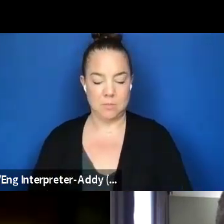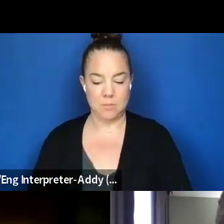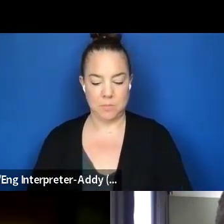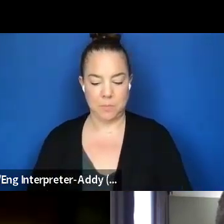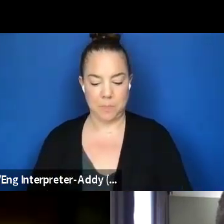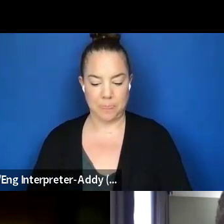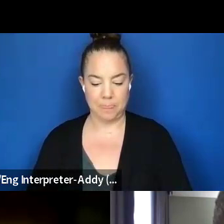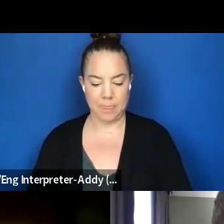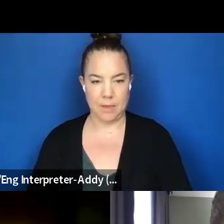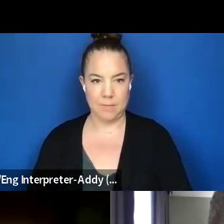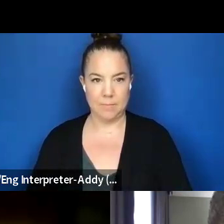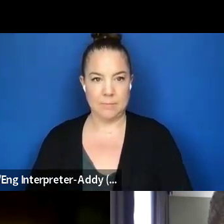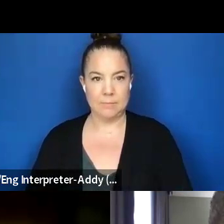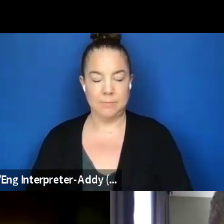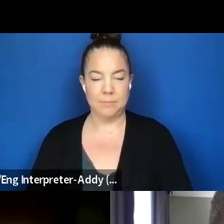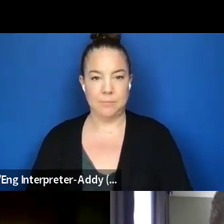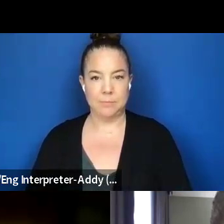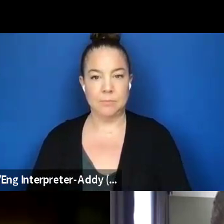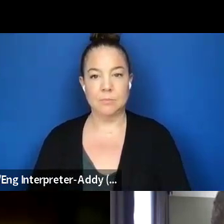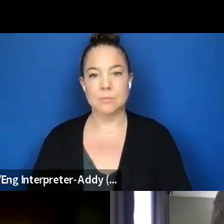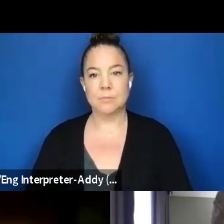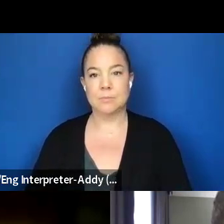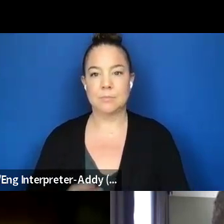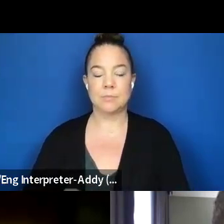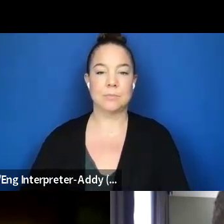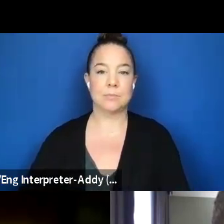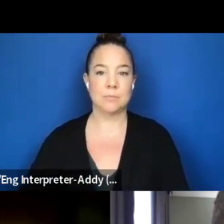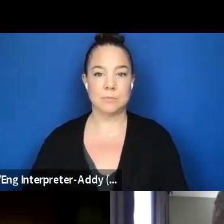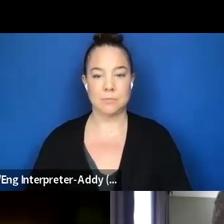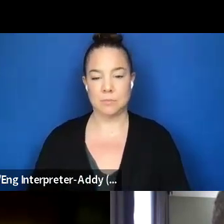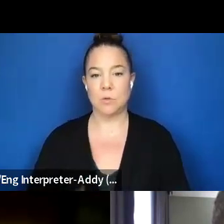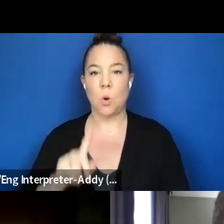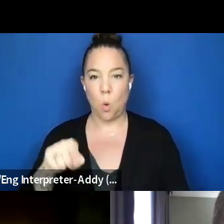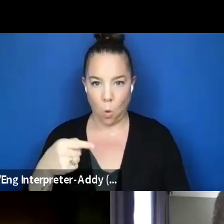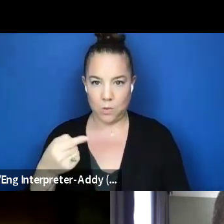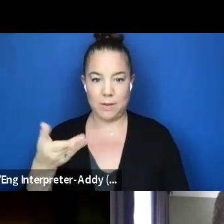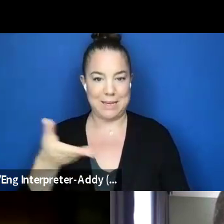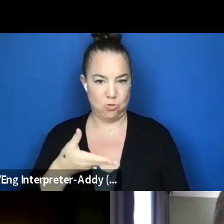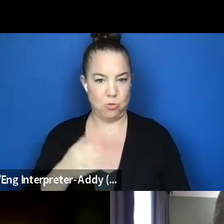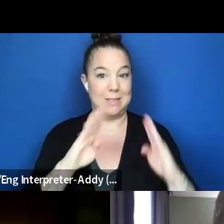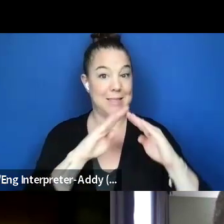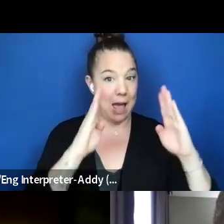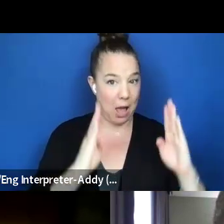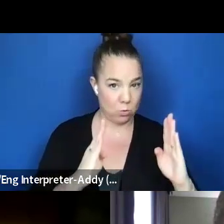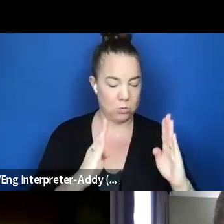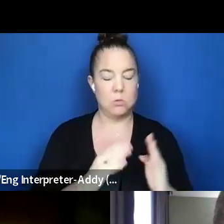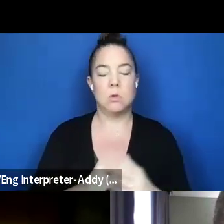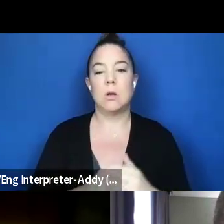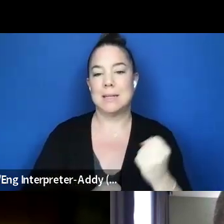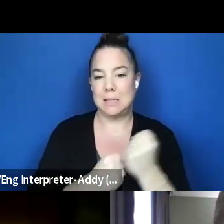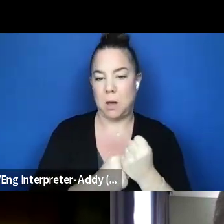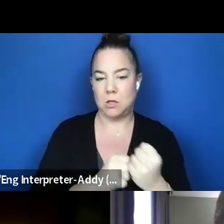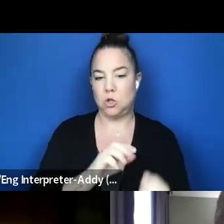Adeleigh Belyeu: it is spot, and again only got introduced in the house. It was sponsored by Representative